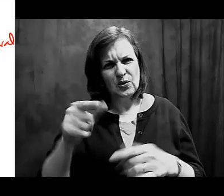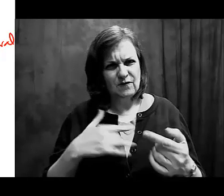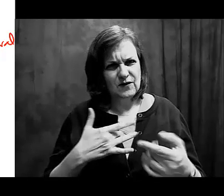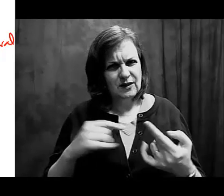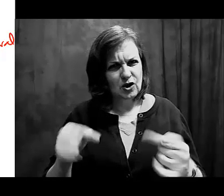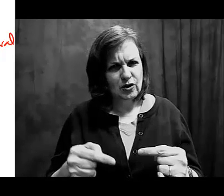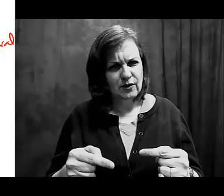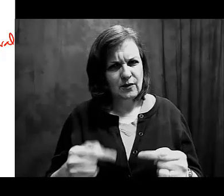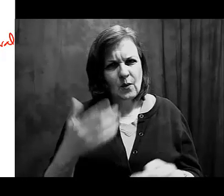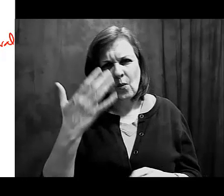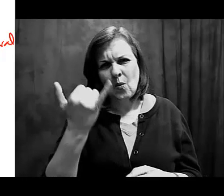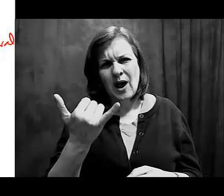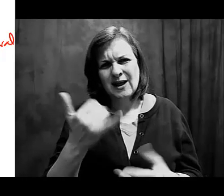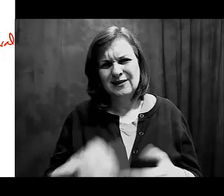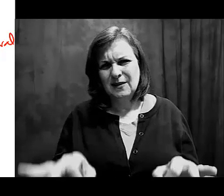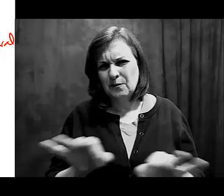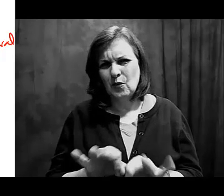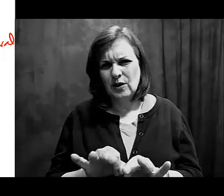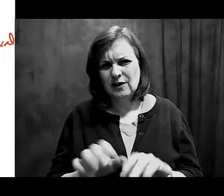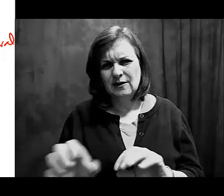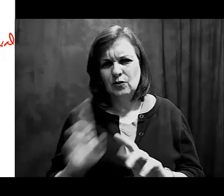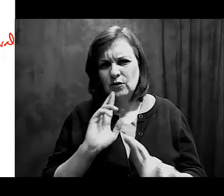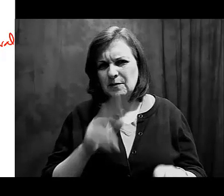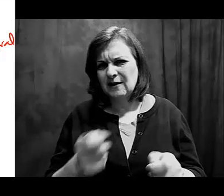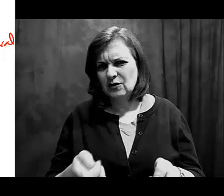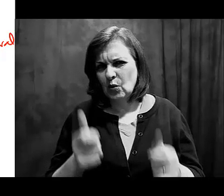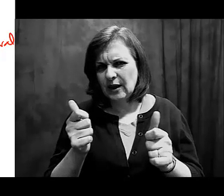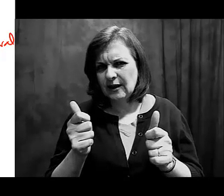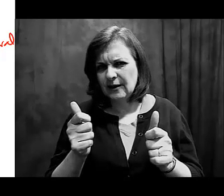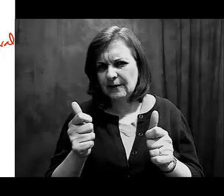why is this so important??